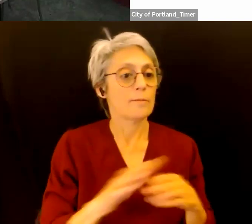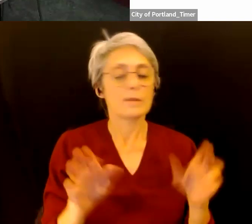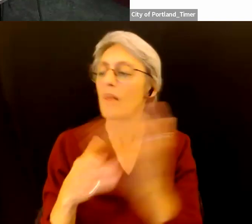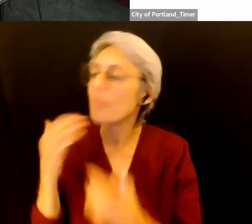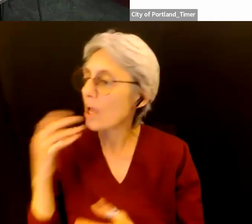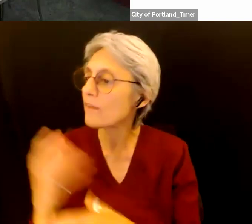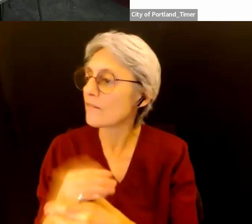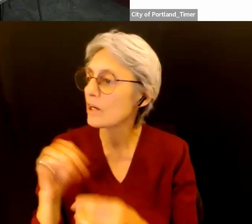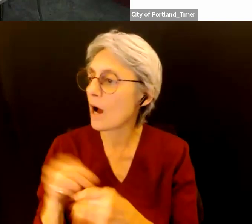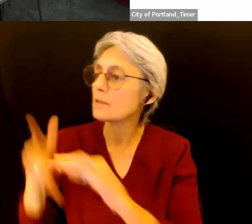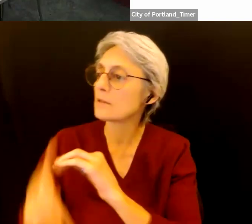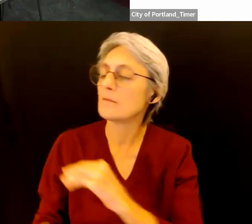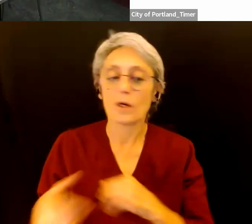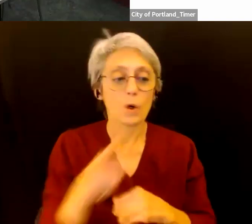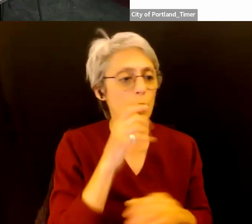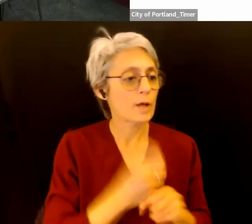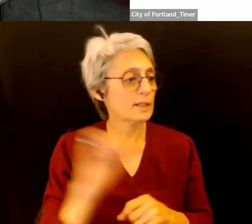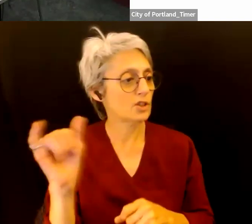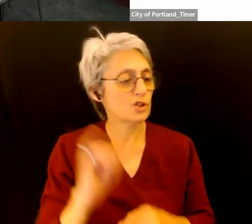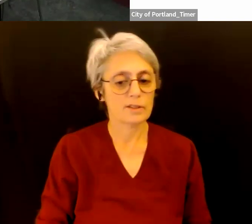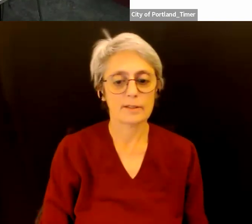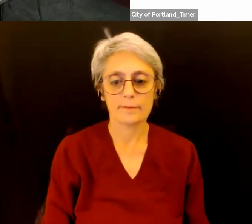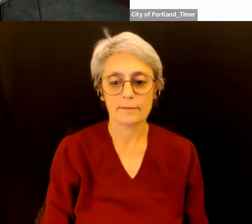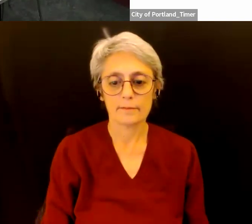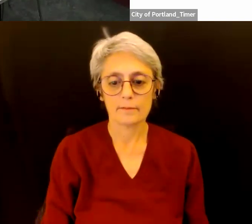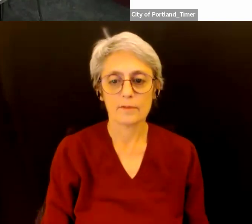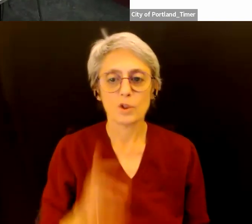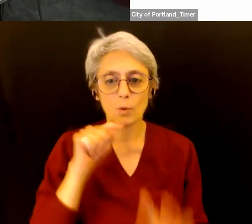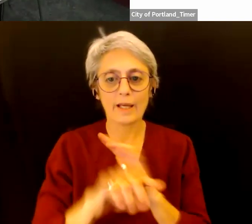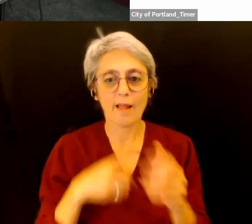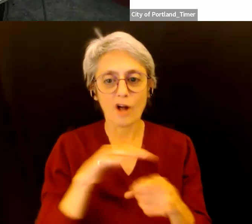Who gets insurance? You'll kill our neighborhoods.